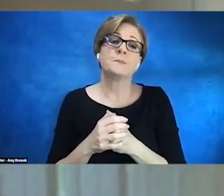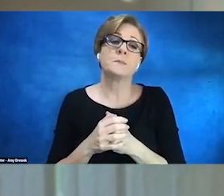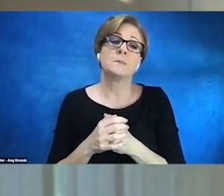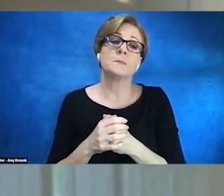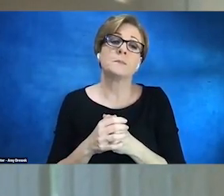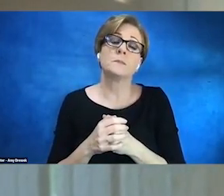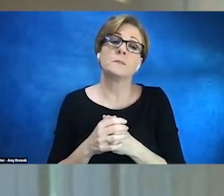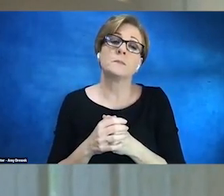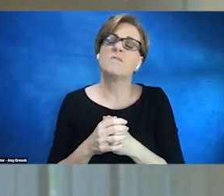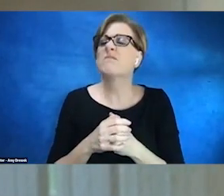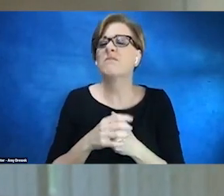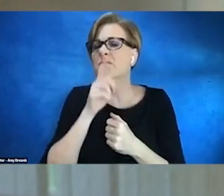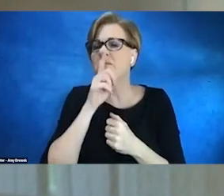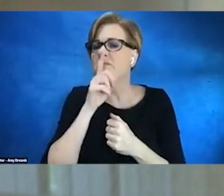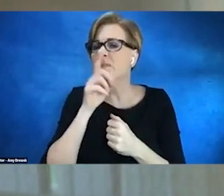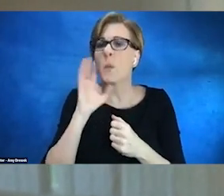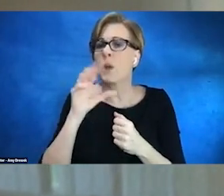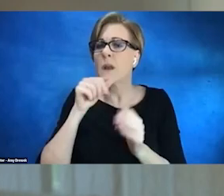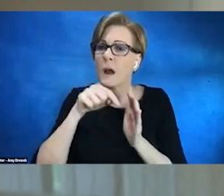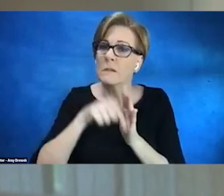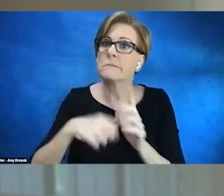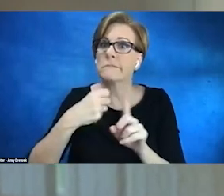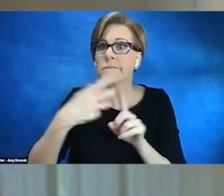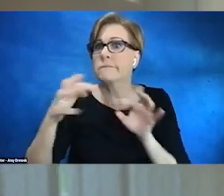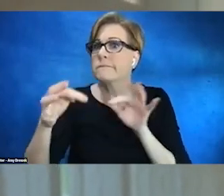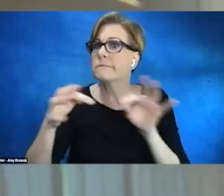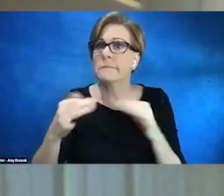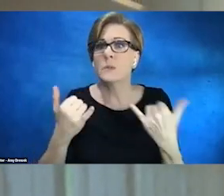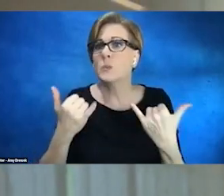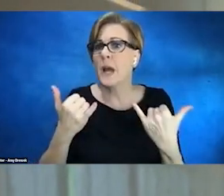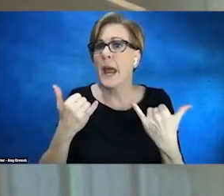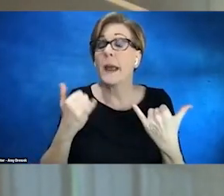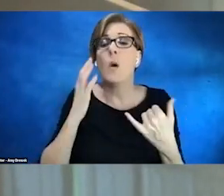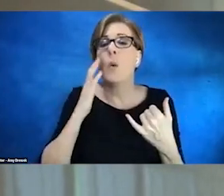a system and through the voting process we're not going to go into detail on this today we're